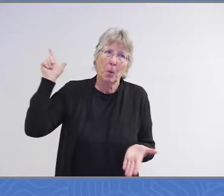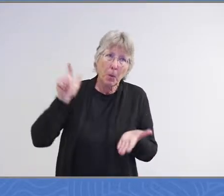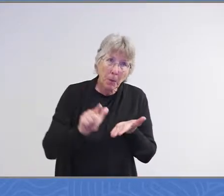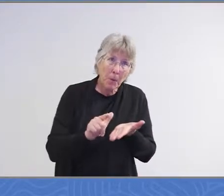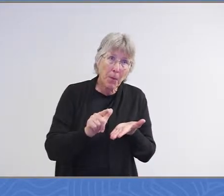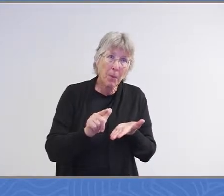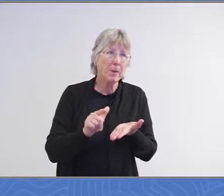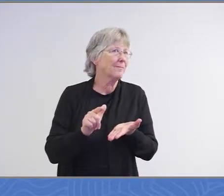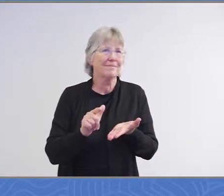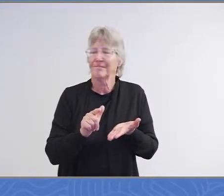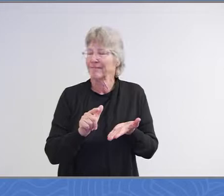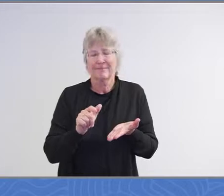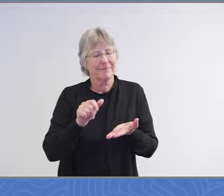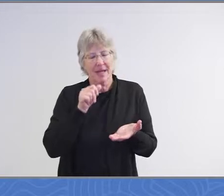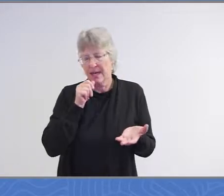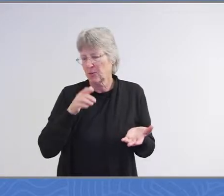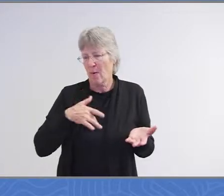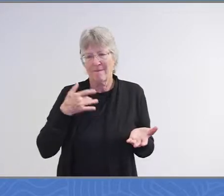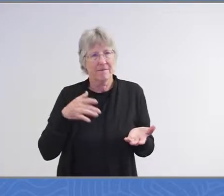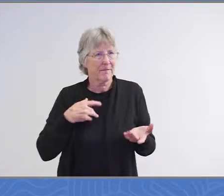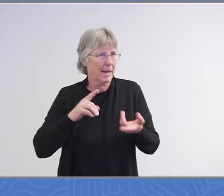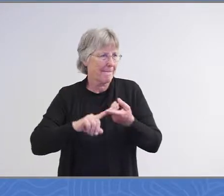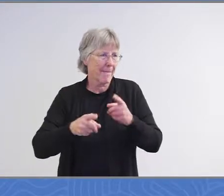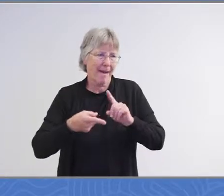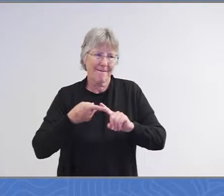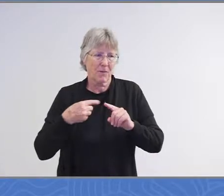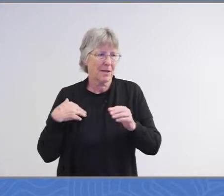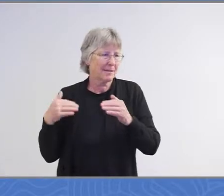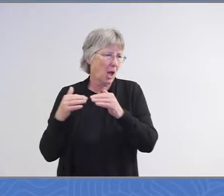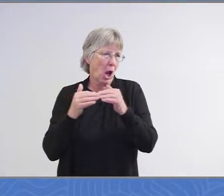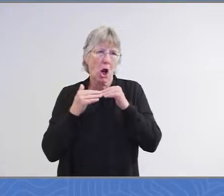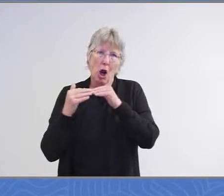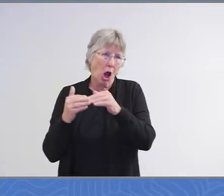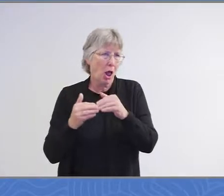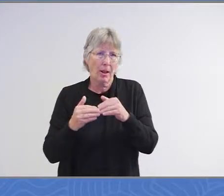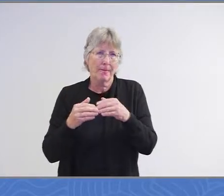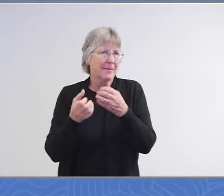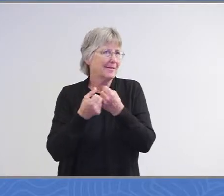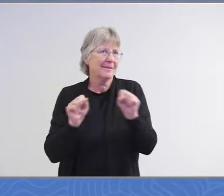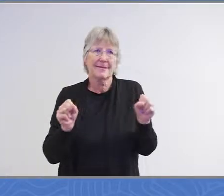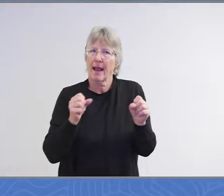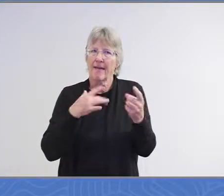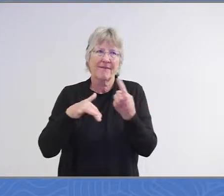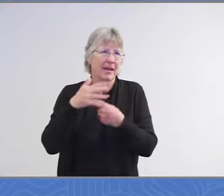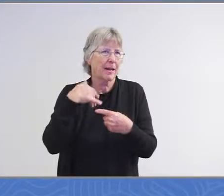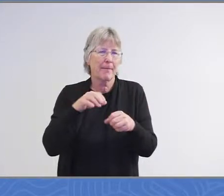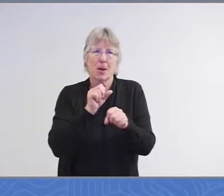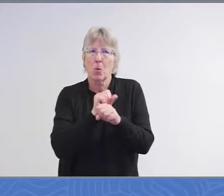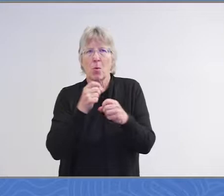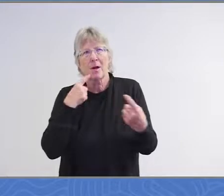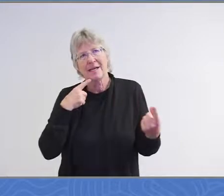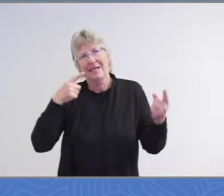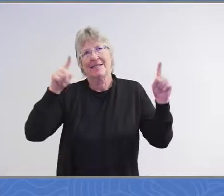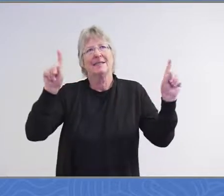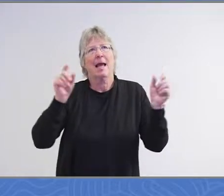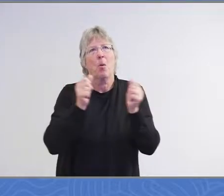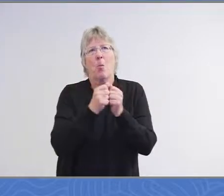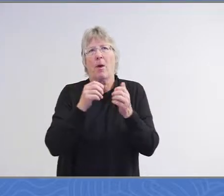I do not feel that my friends and colleagues will be in a safe environment to work successfully with their students.